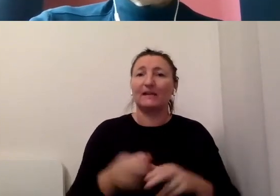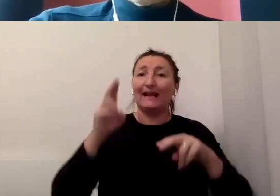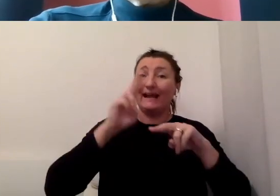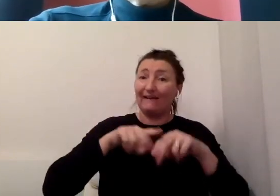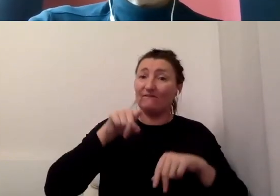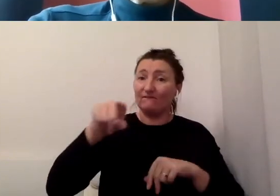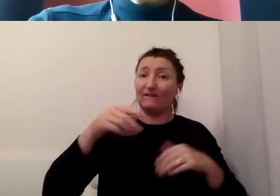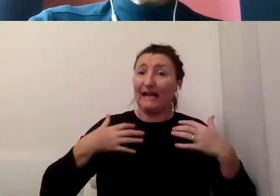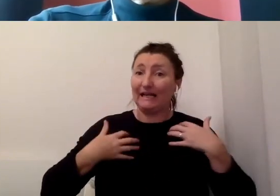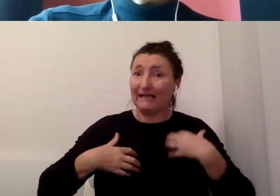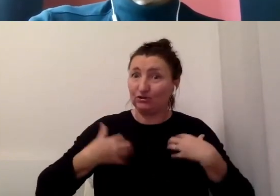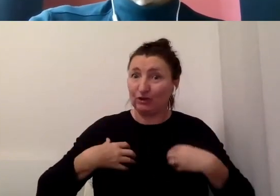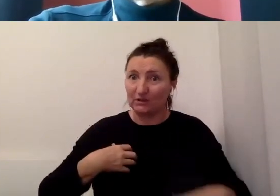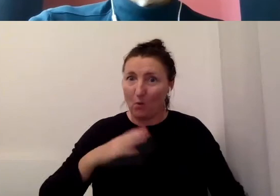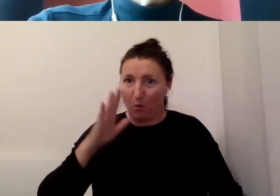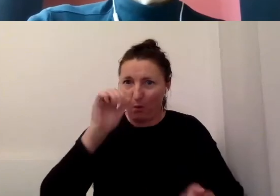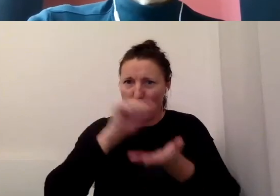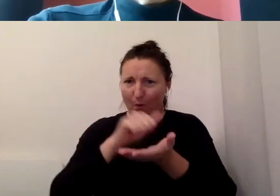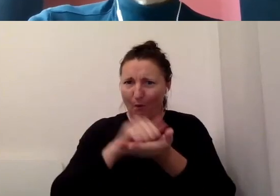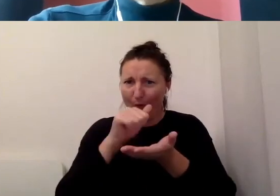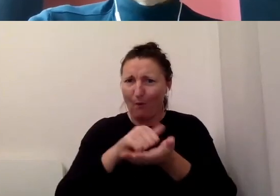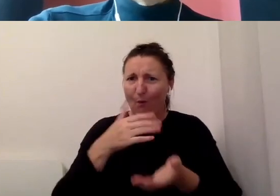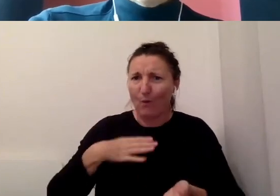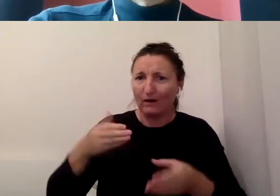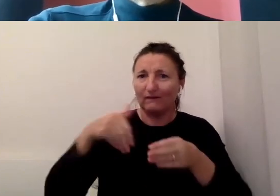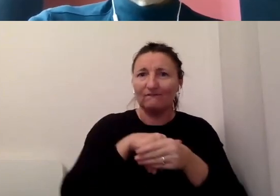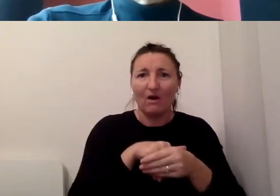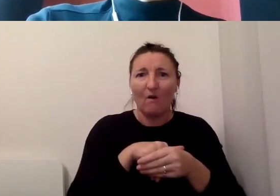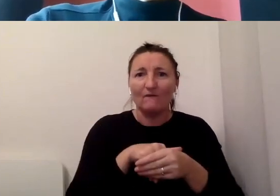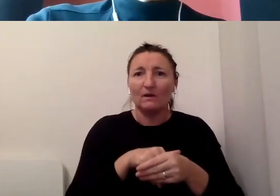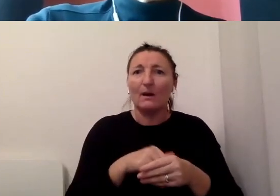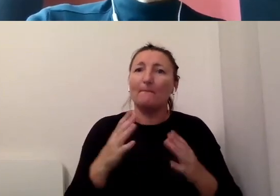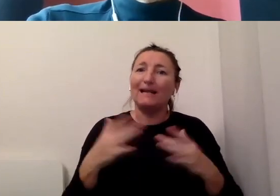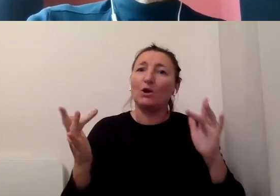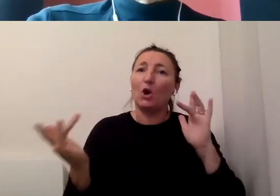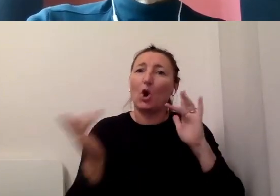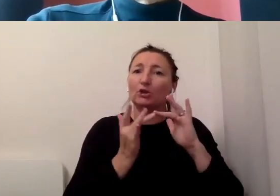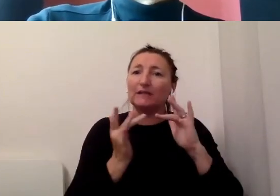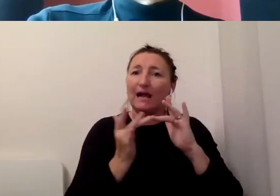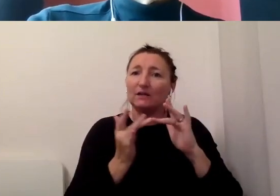or Anna as part of their change team, please do get in touch. The adverts will be going up